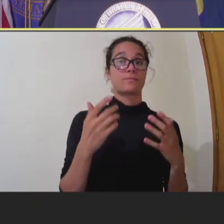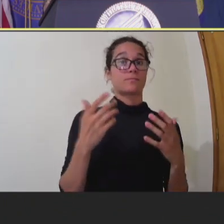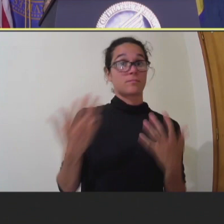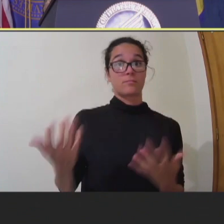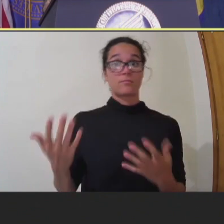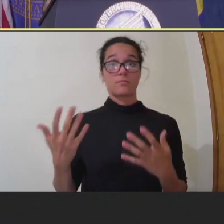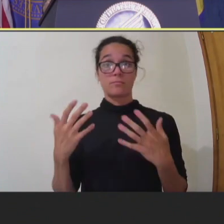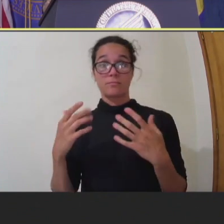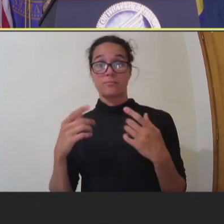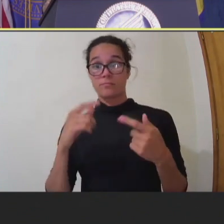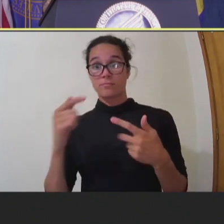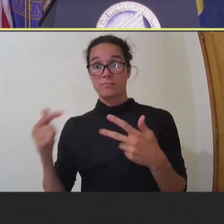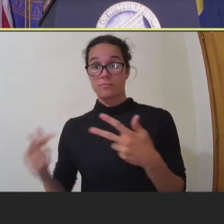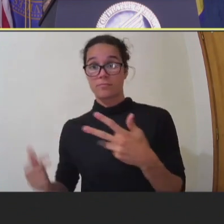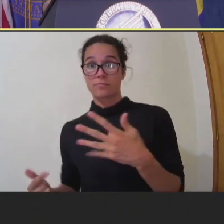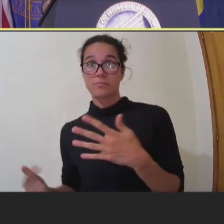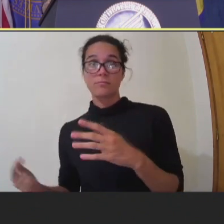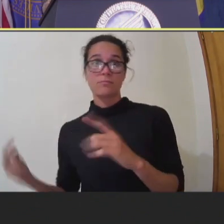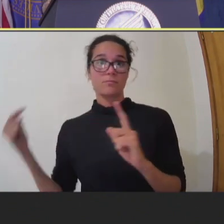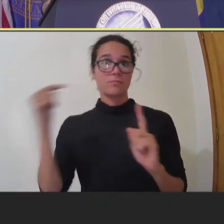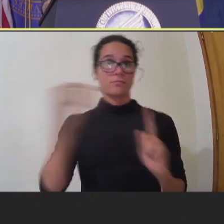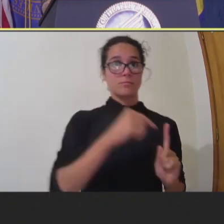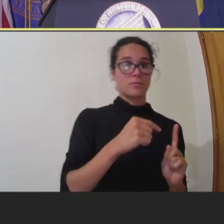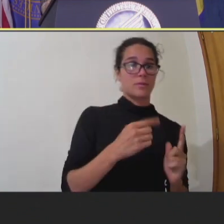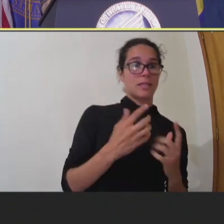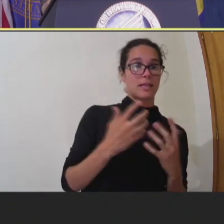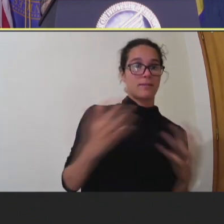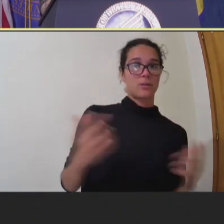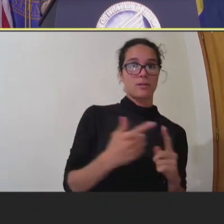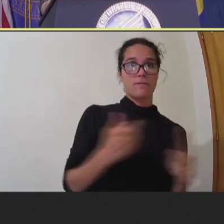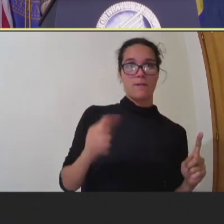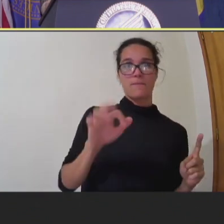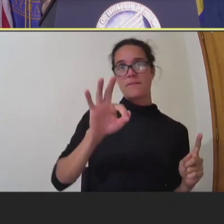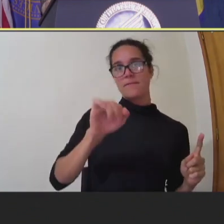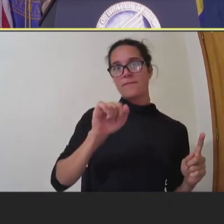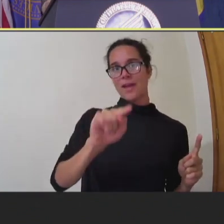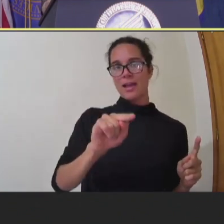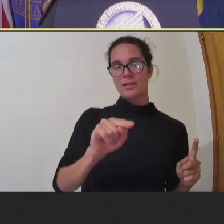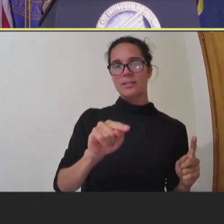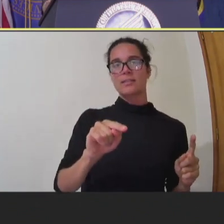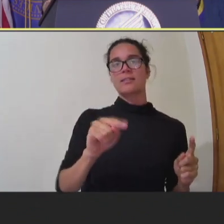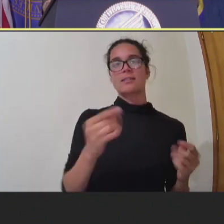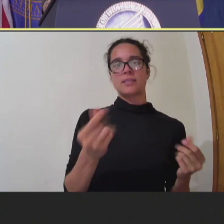inflammation that comes from fat tissue, so inflammatory fat, that can cause the metabolic